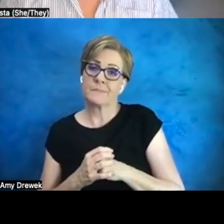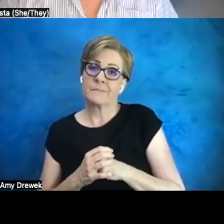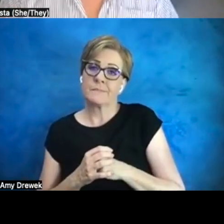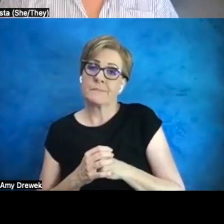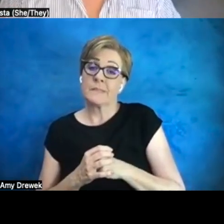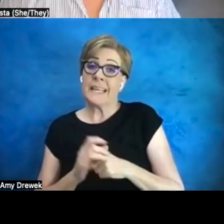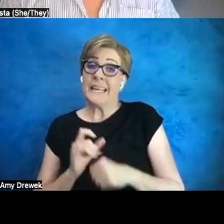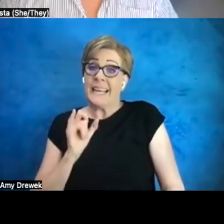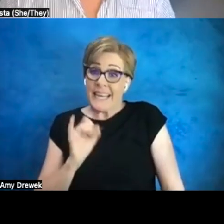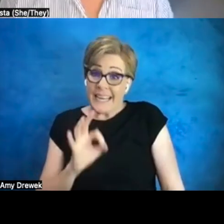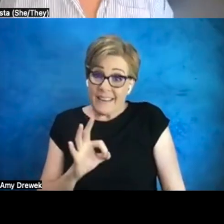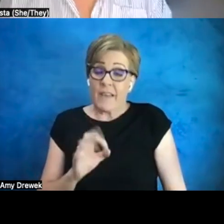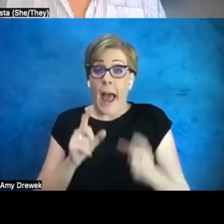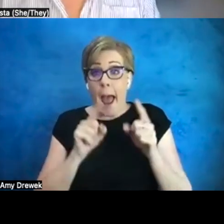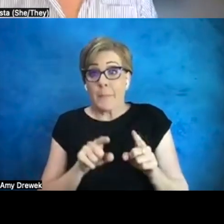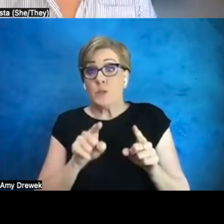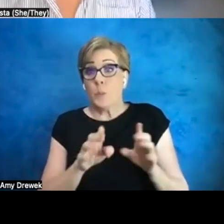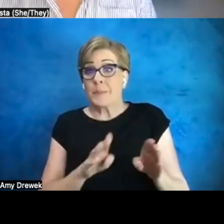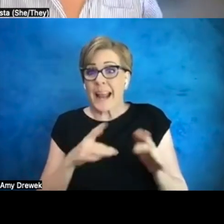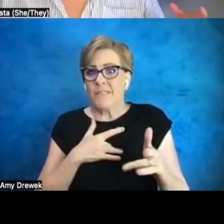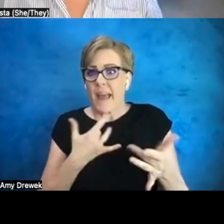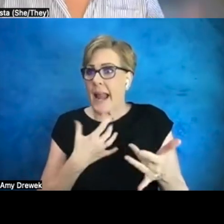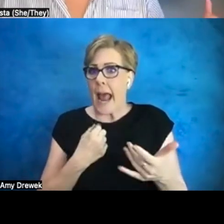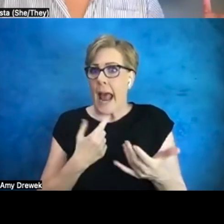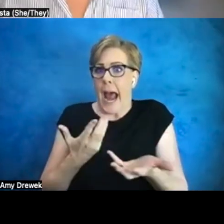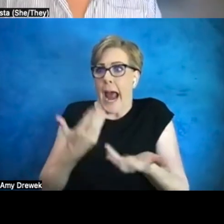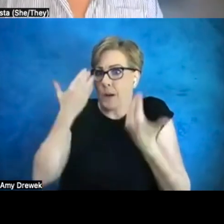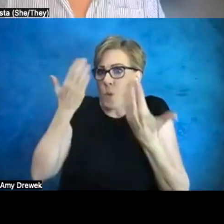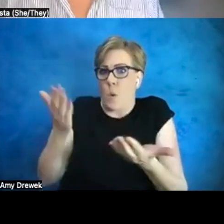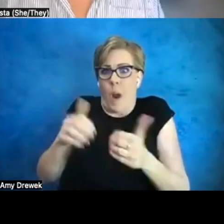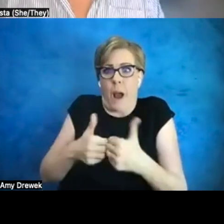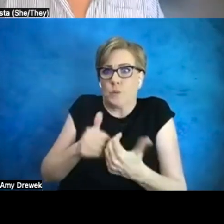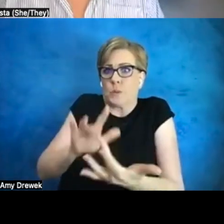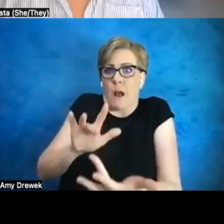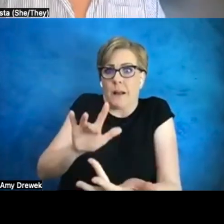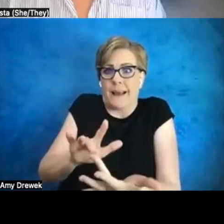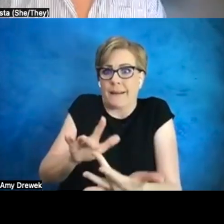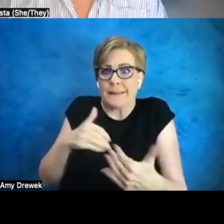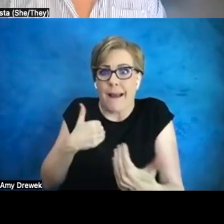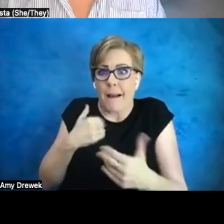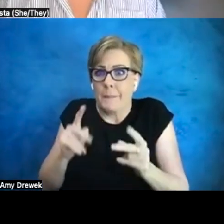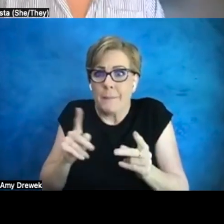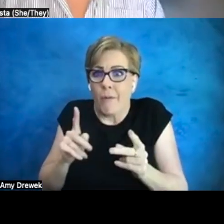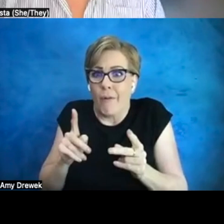an event where you do not have access to the young folks to speak with or plan until they come.